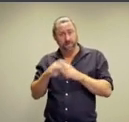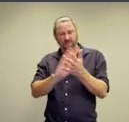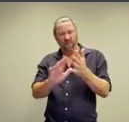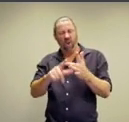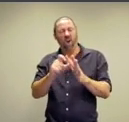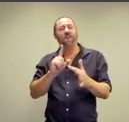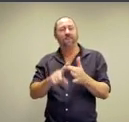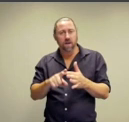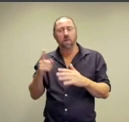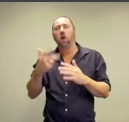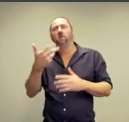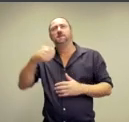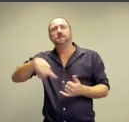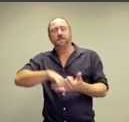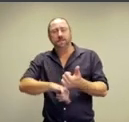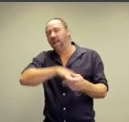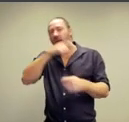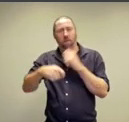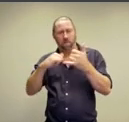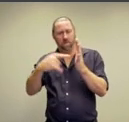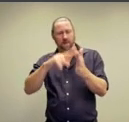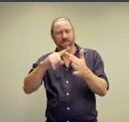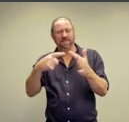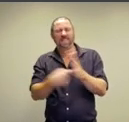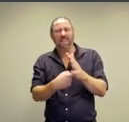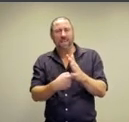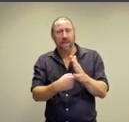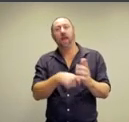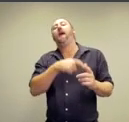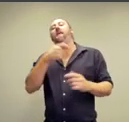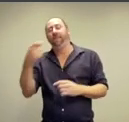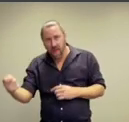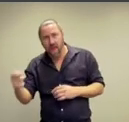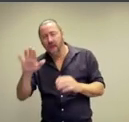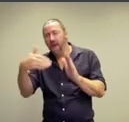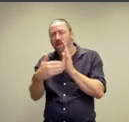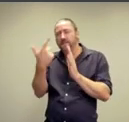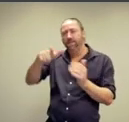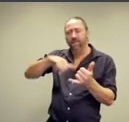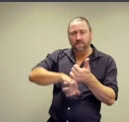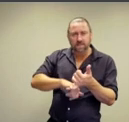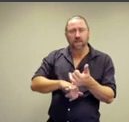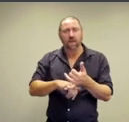1960s when steer hide was introduced and followed by that naked cowhide in the